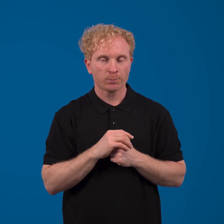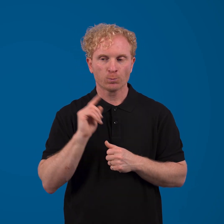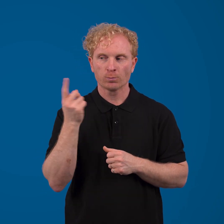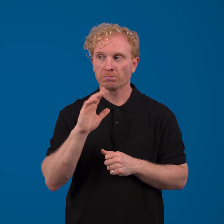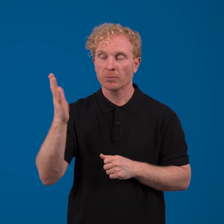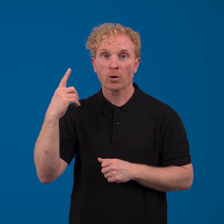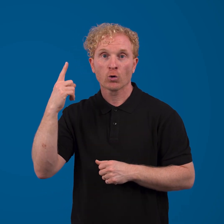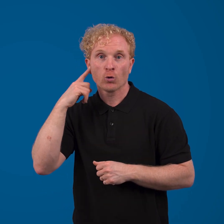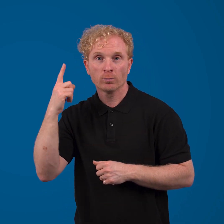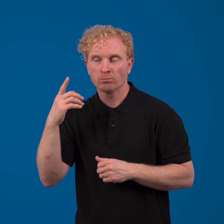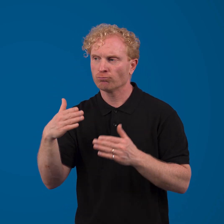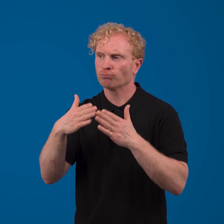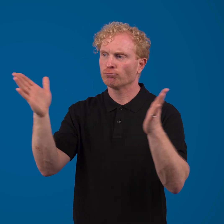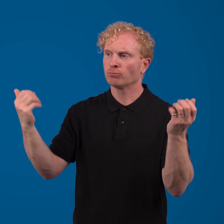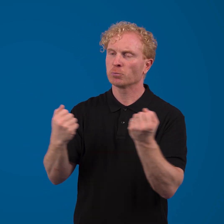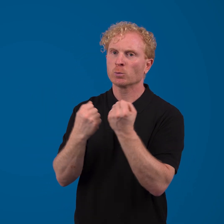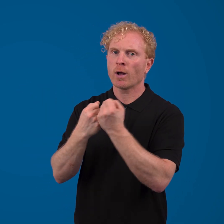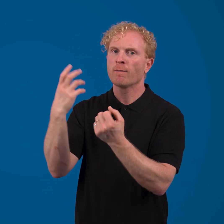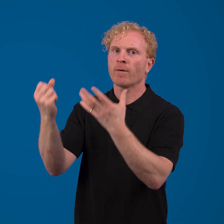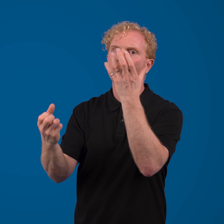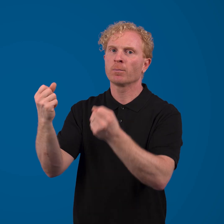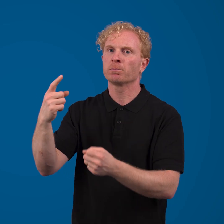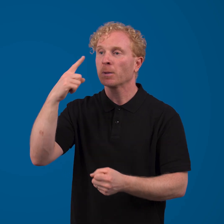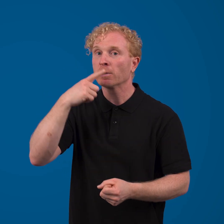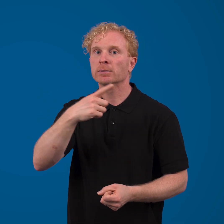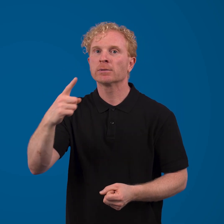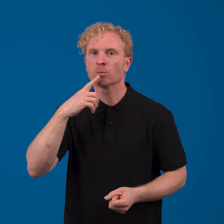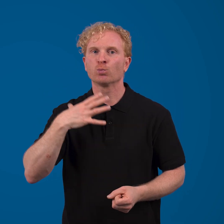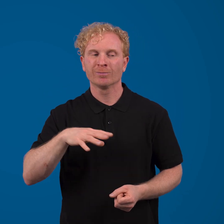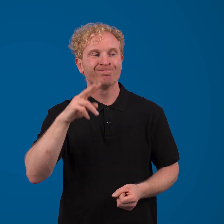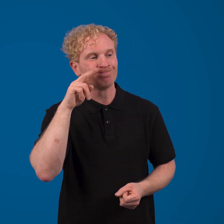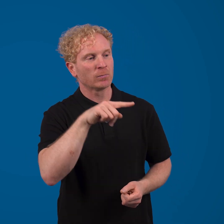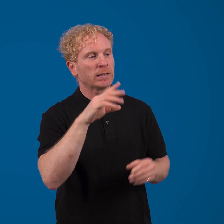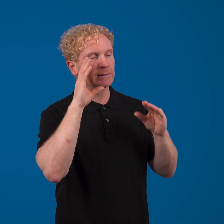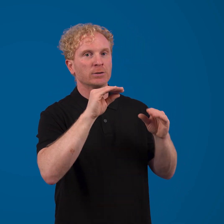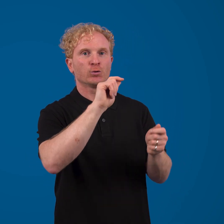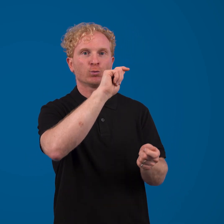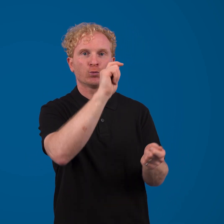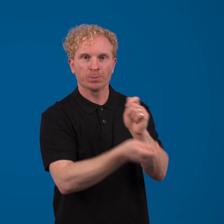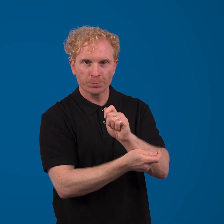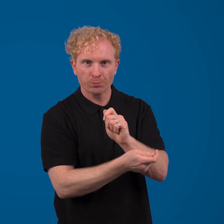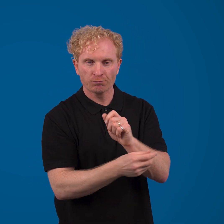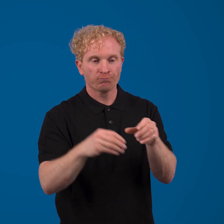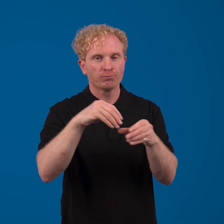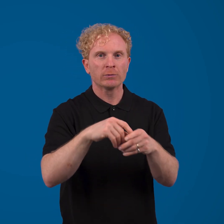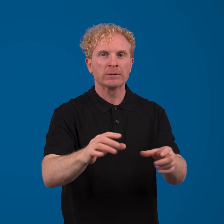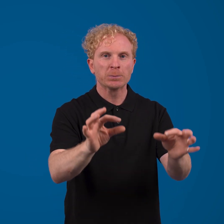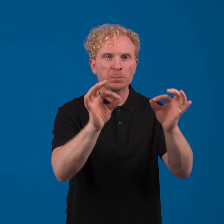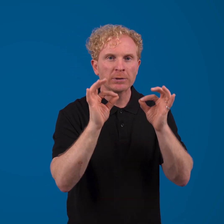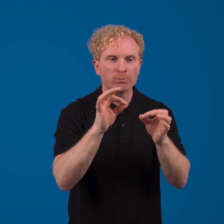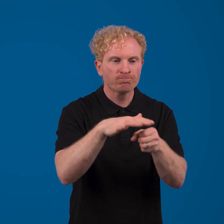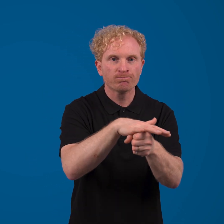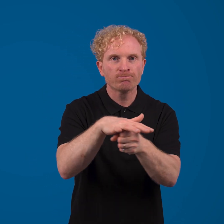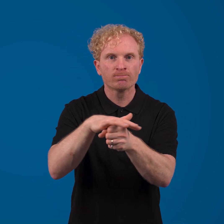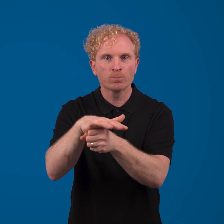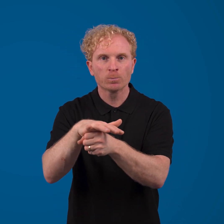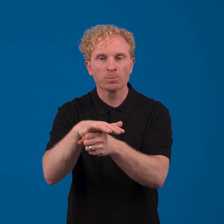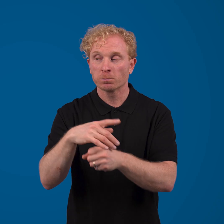We heard broad support that people want to see education reform, including on specialist settings.